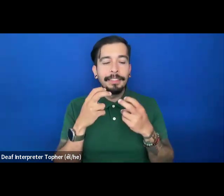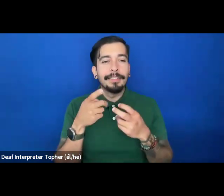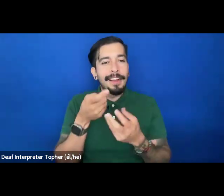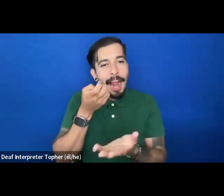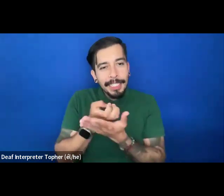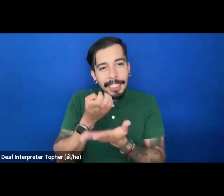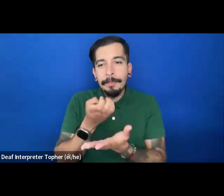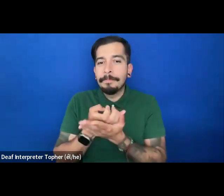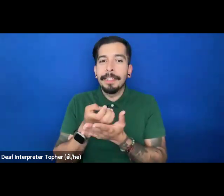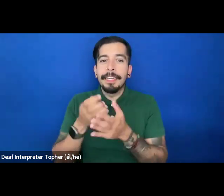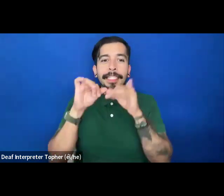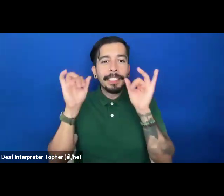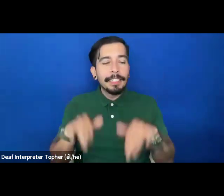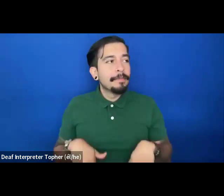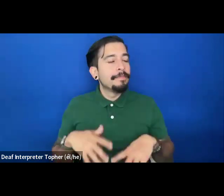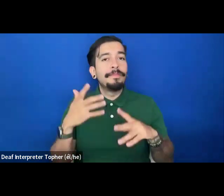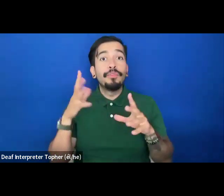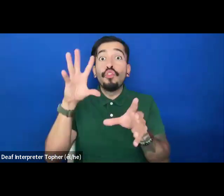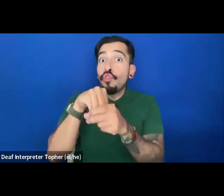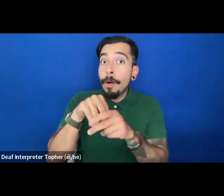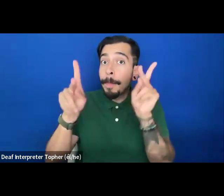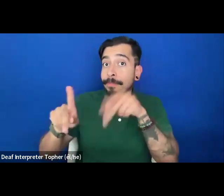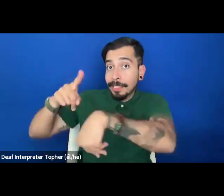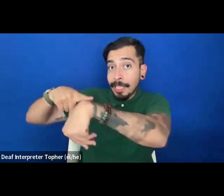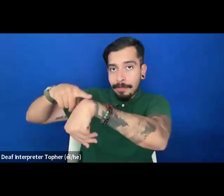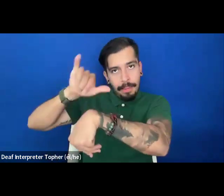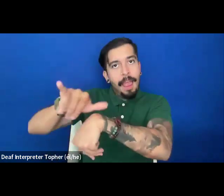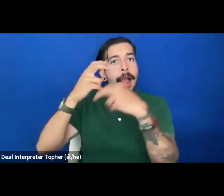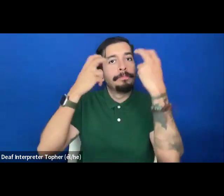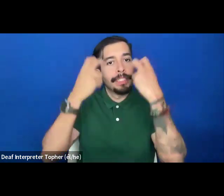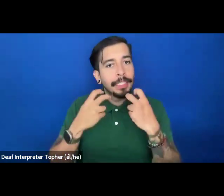minds, care, and survival, is treated as something